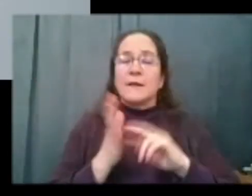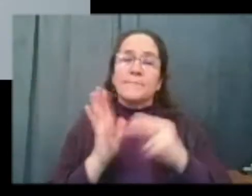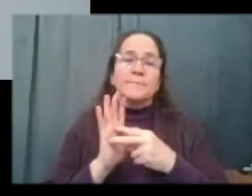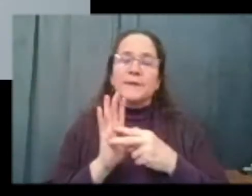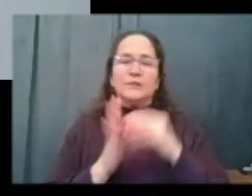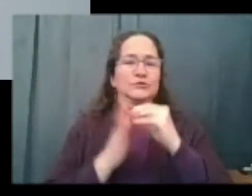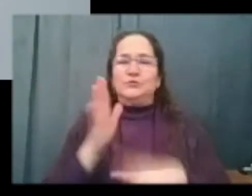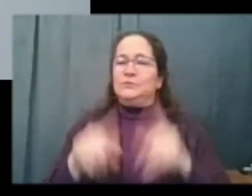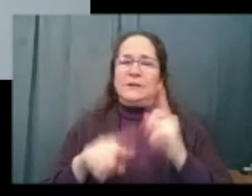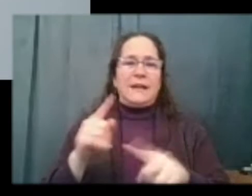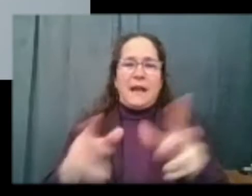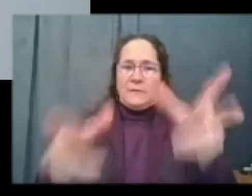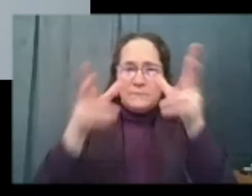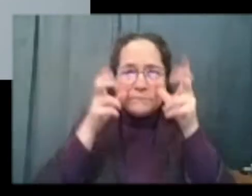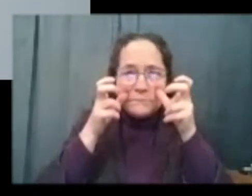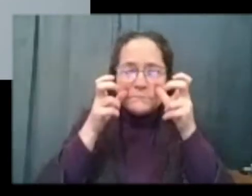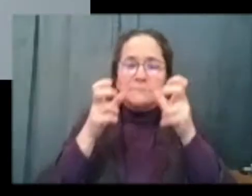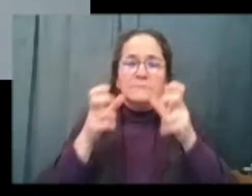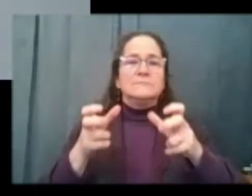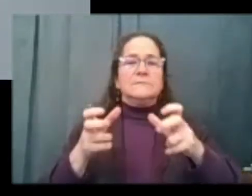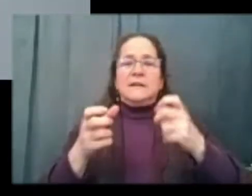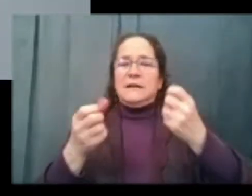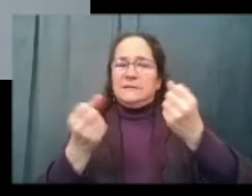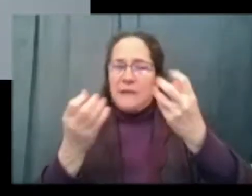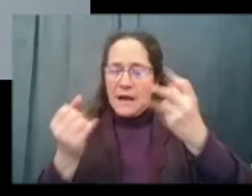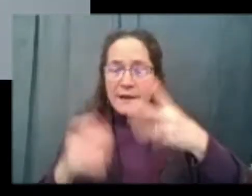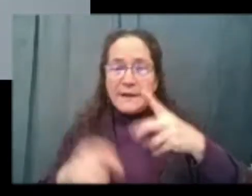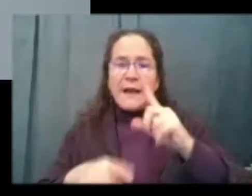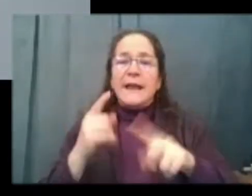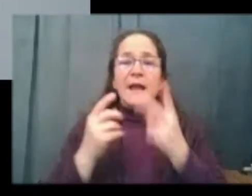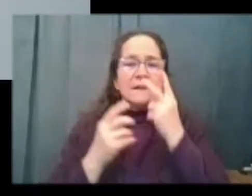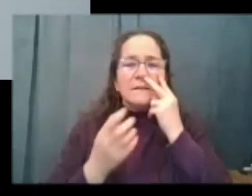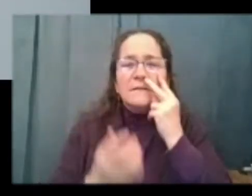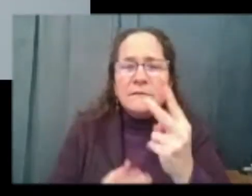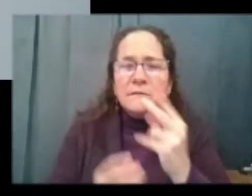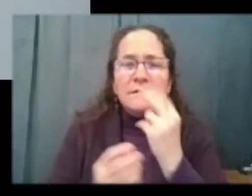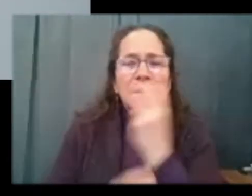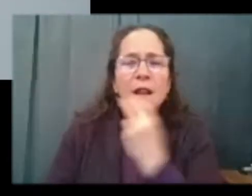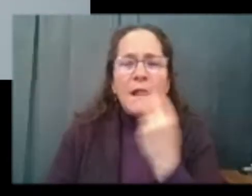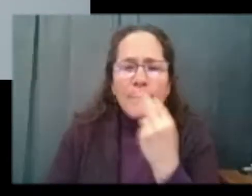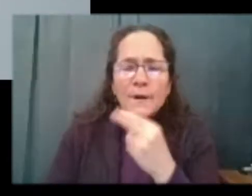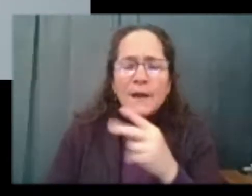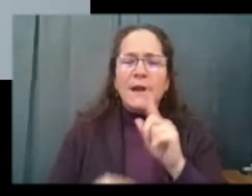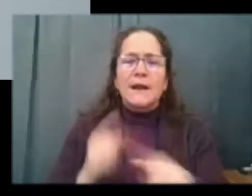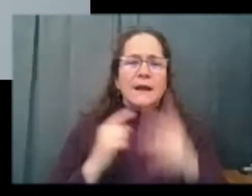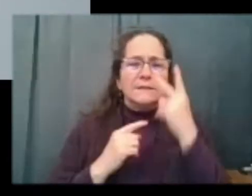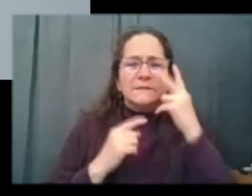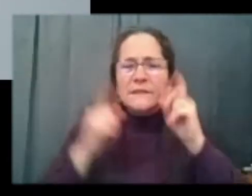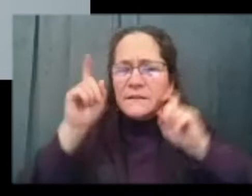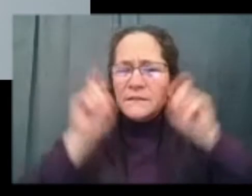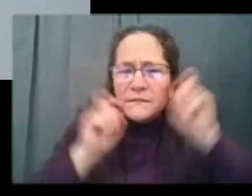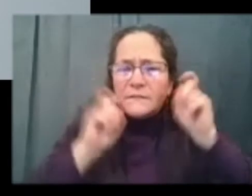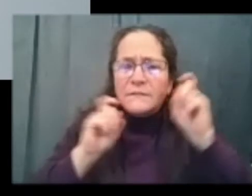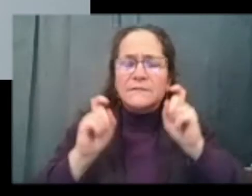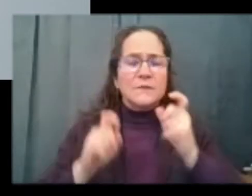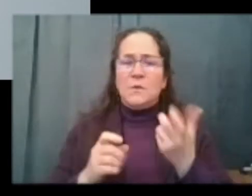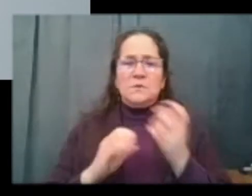or the lipreading cues or facial cues to connect with their teacher or their peers. You also want to think about lighting.